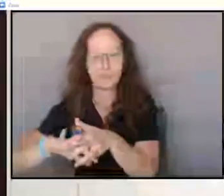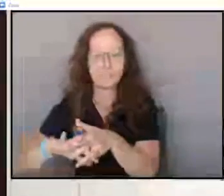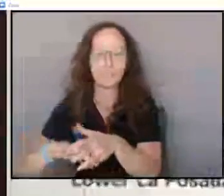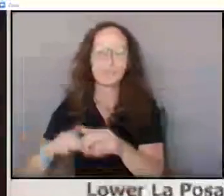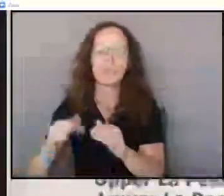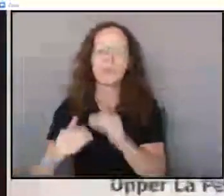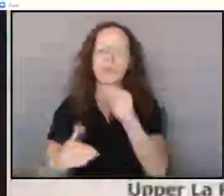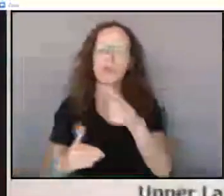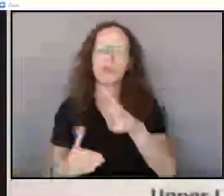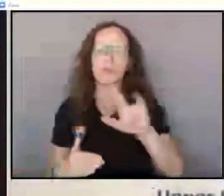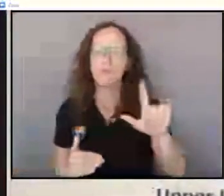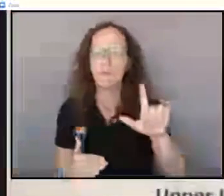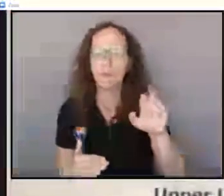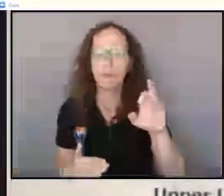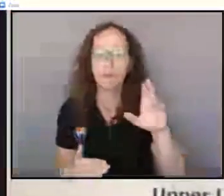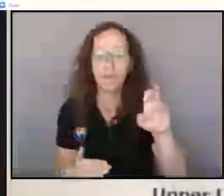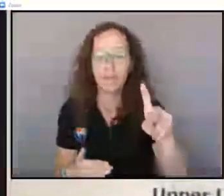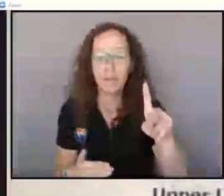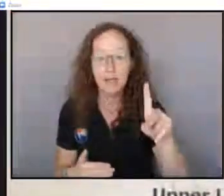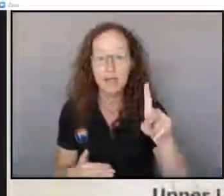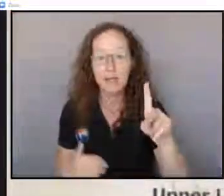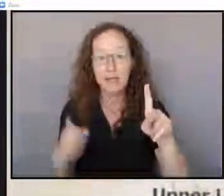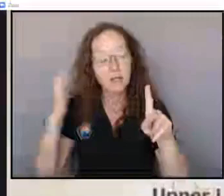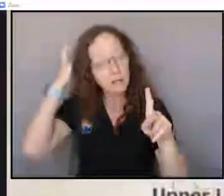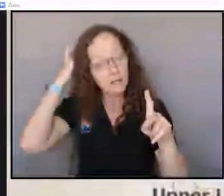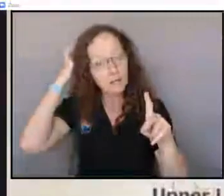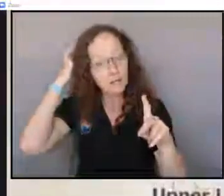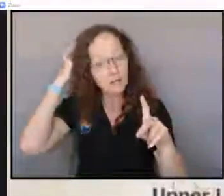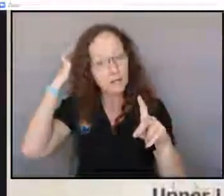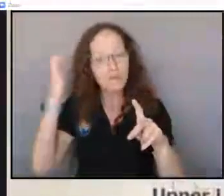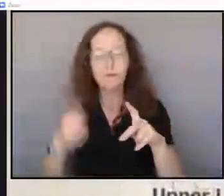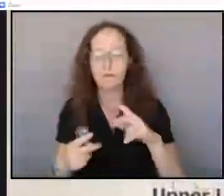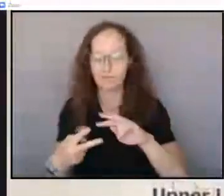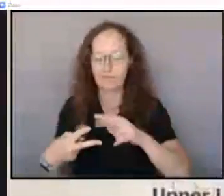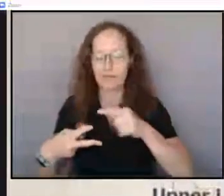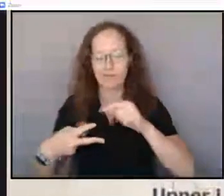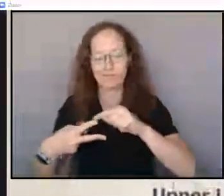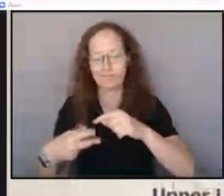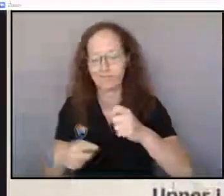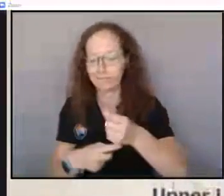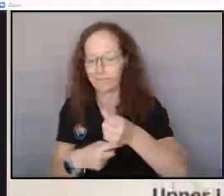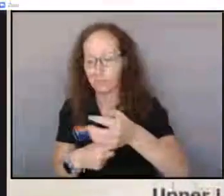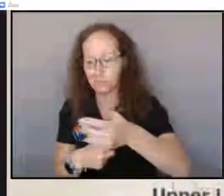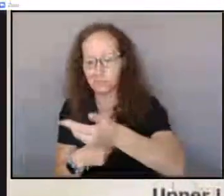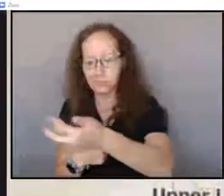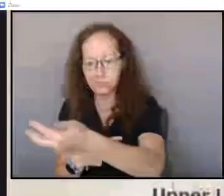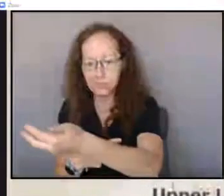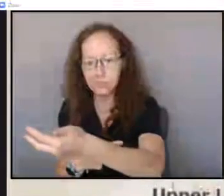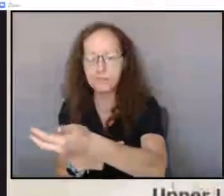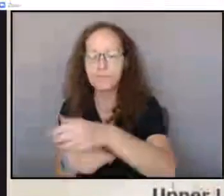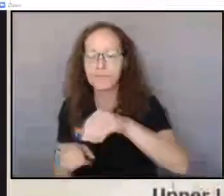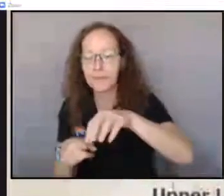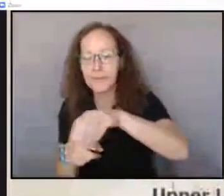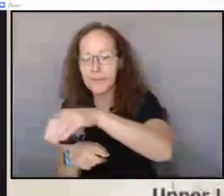WE CHECKED THE SPOT AGAIN TODAY. IT WAS ABOUT 5 ACRES, THAT SPOT HAS BEEN CONTAINED. THEY ARE MOPPING IT UP.